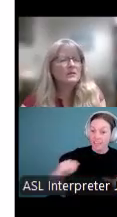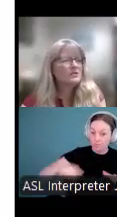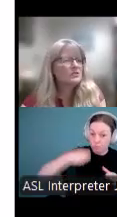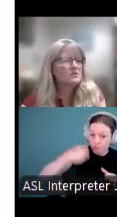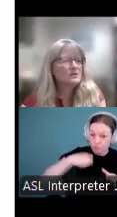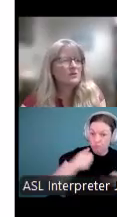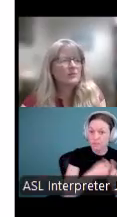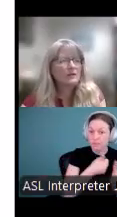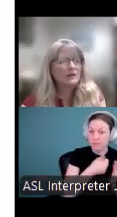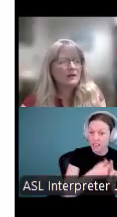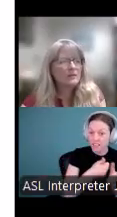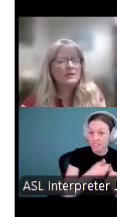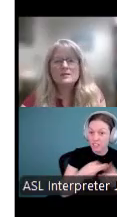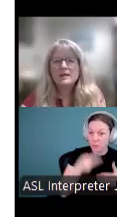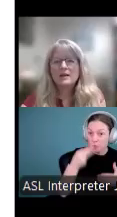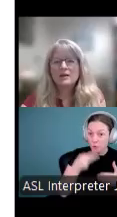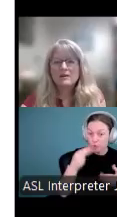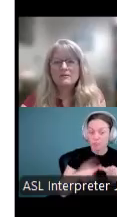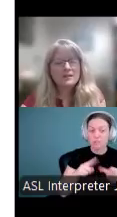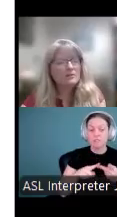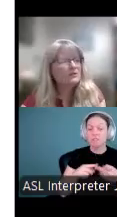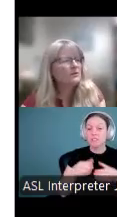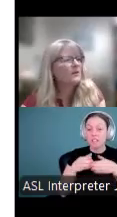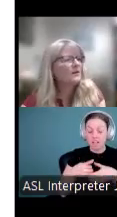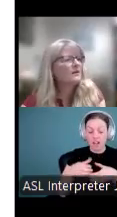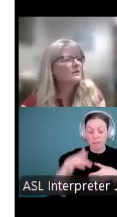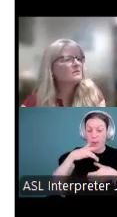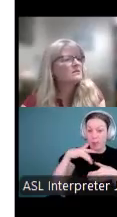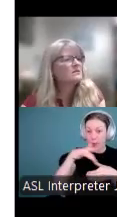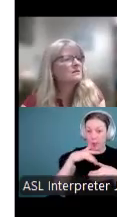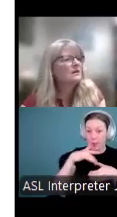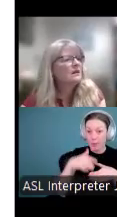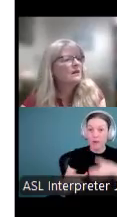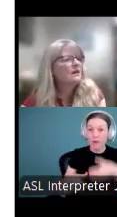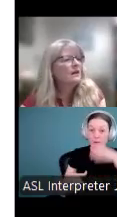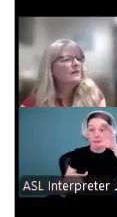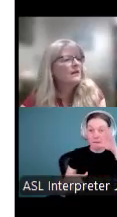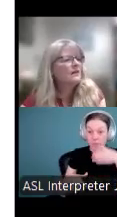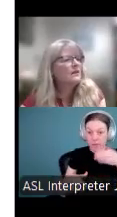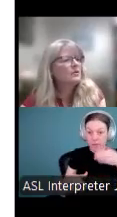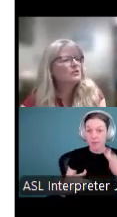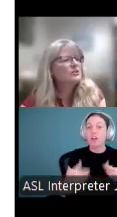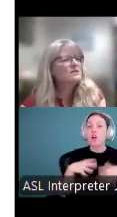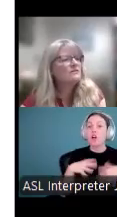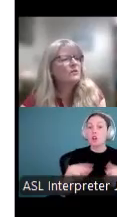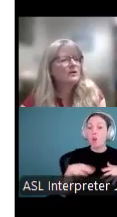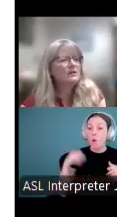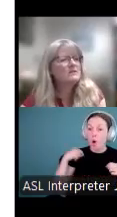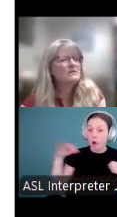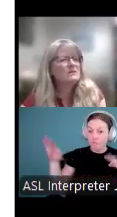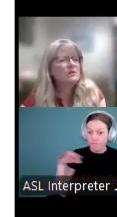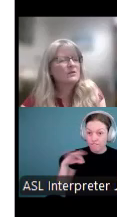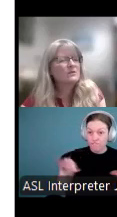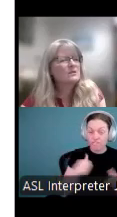learning to use an open cup, taking off a couple clothing items, and then the emergence of awareness of some of those